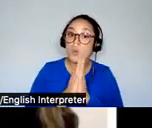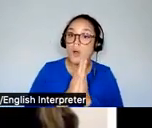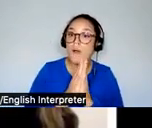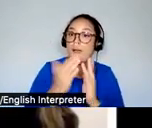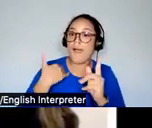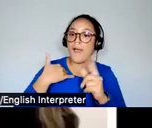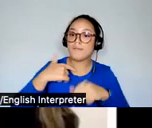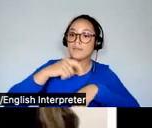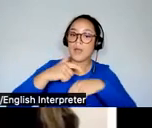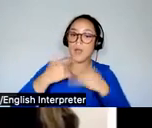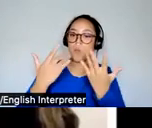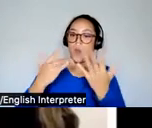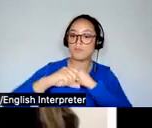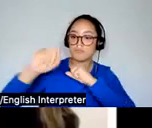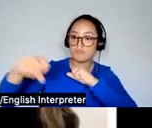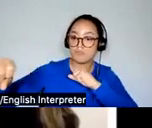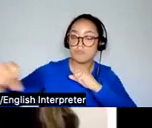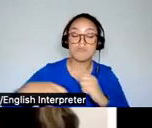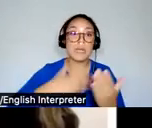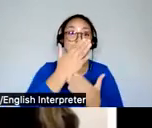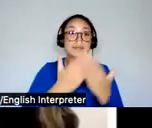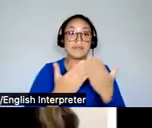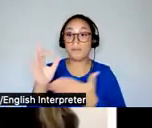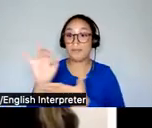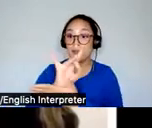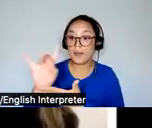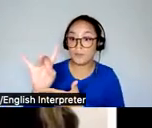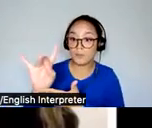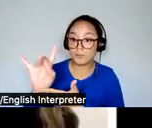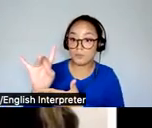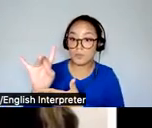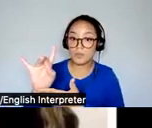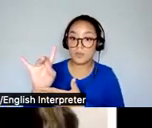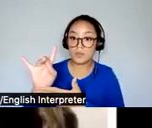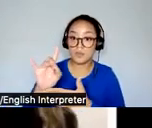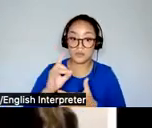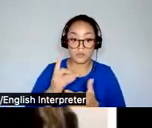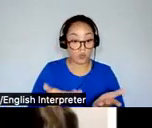It can be an eight week timeline to process these requests within the other divisions